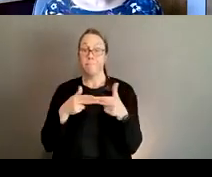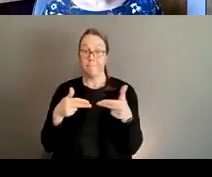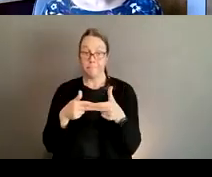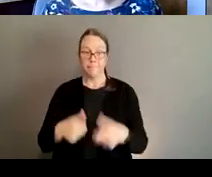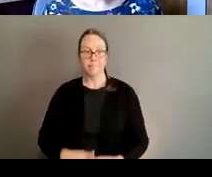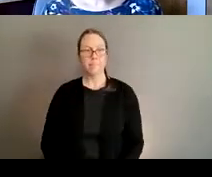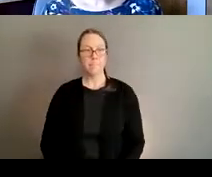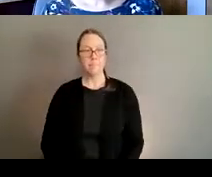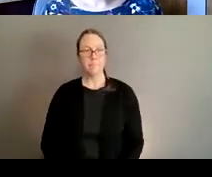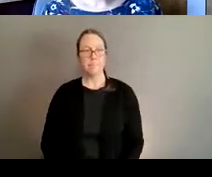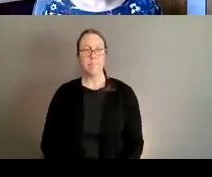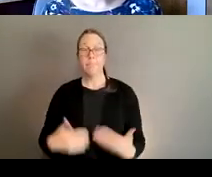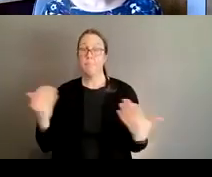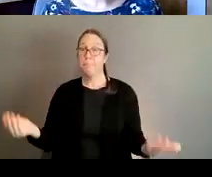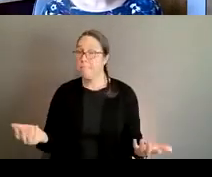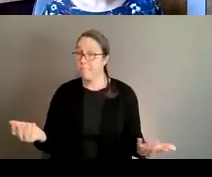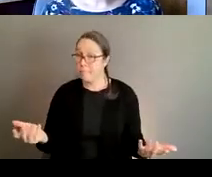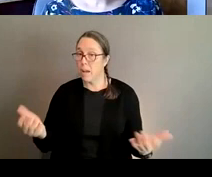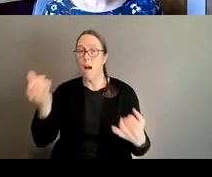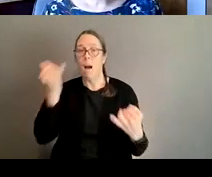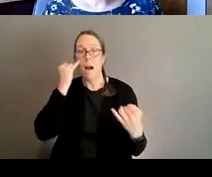Moving on the next slide is ideas and goals.